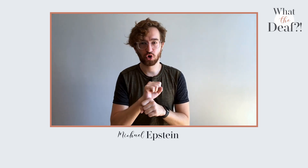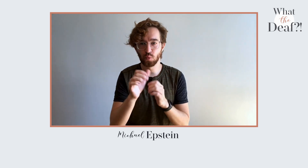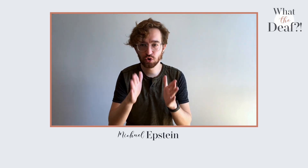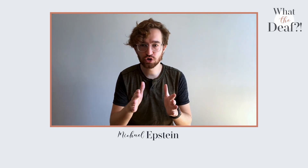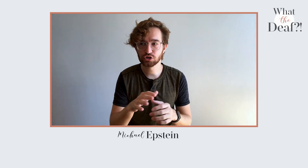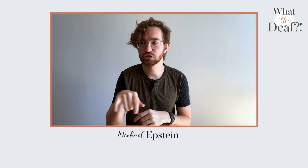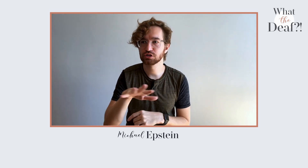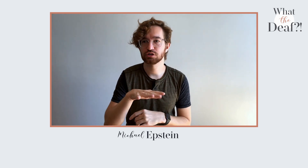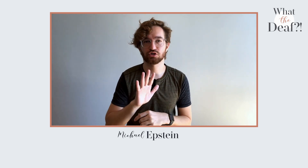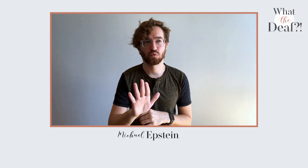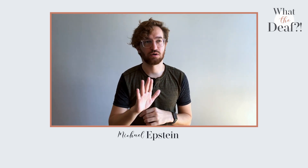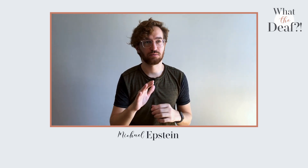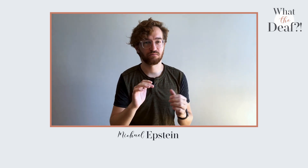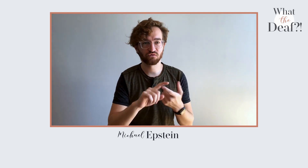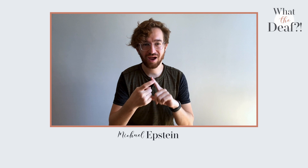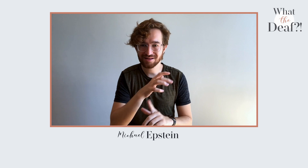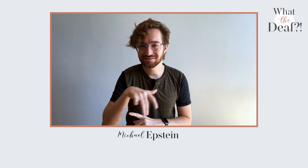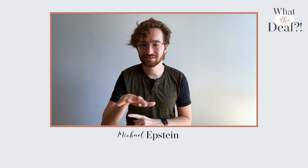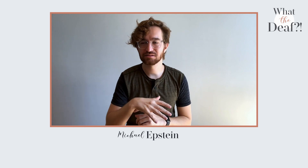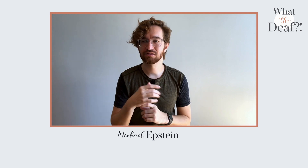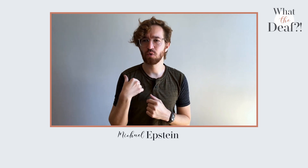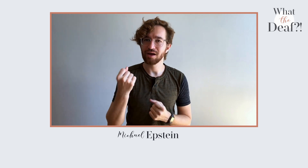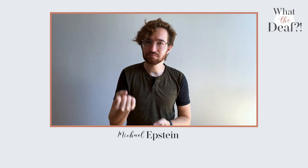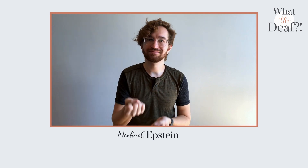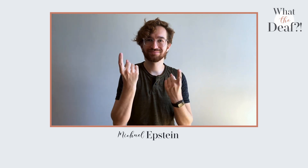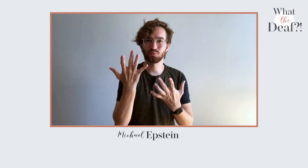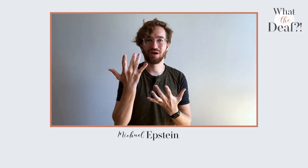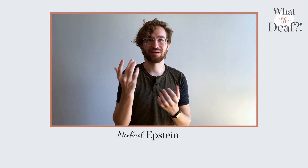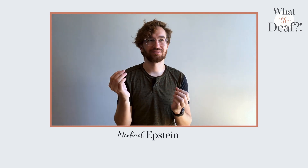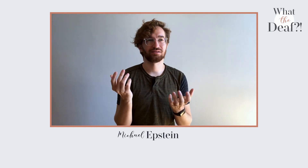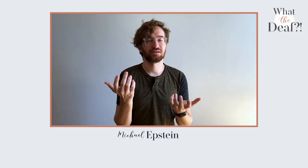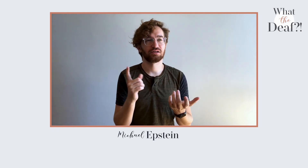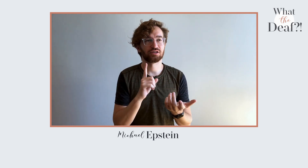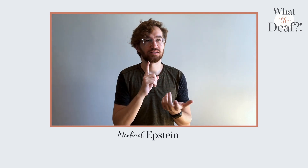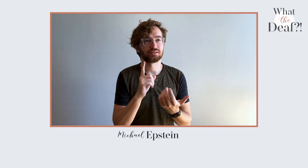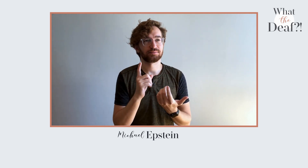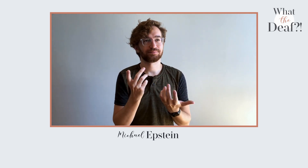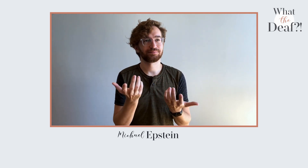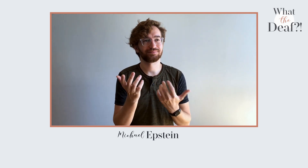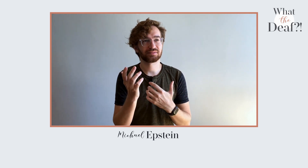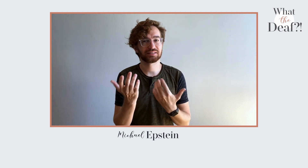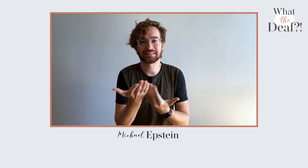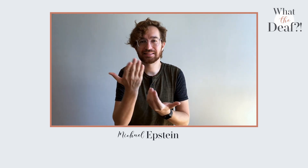the space around you. So I understand to a point why maybe it's not easier,